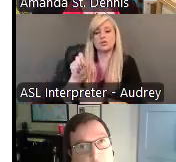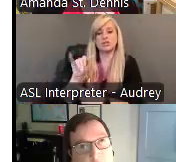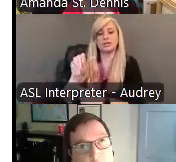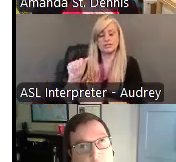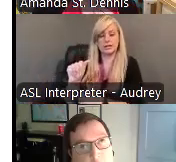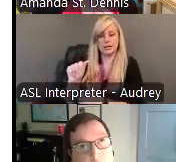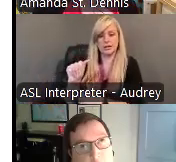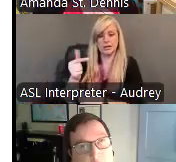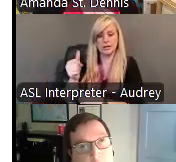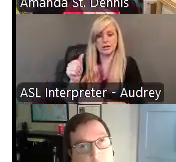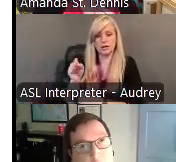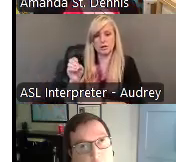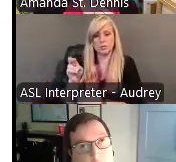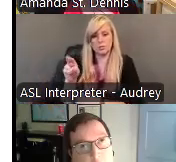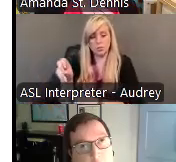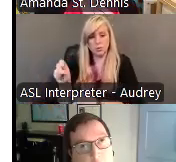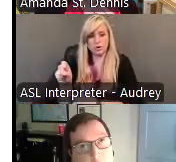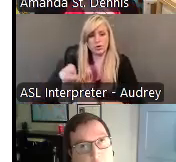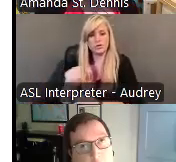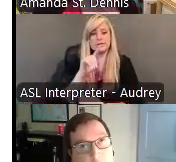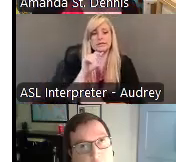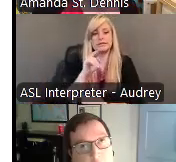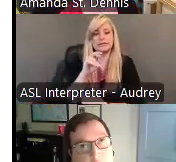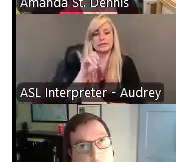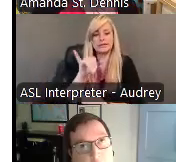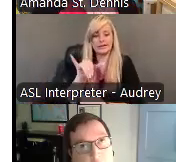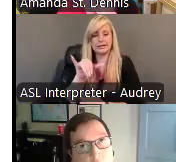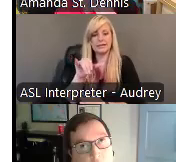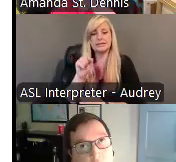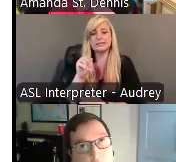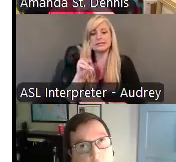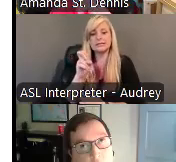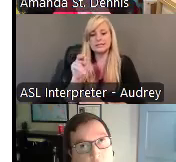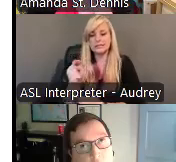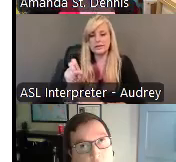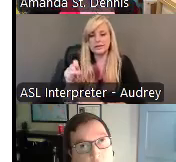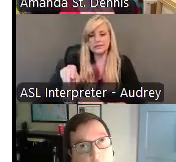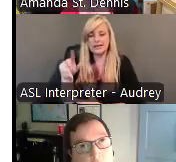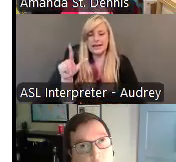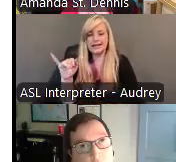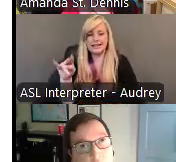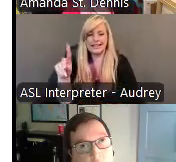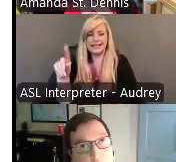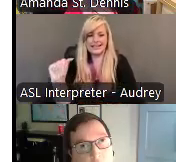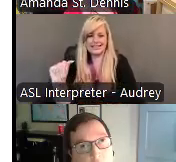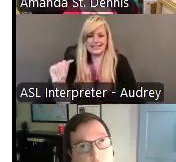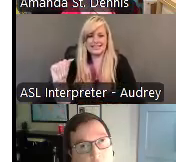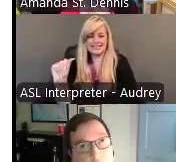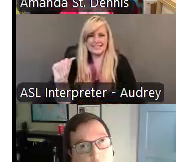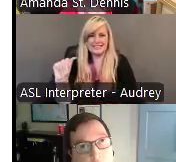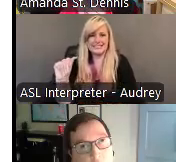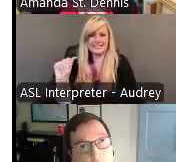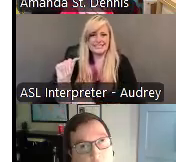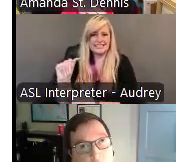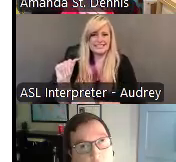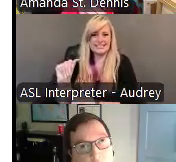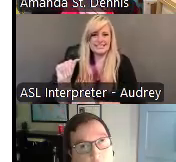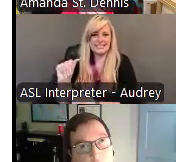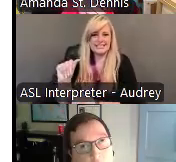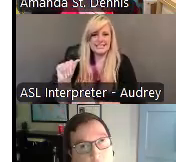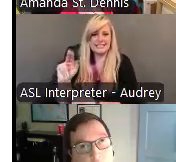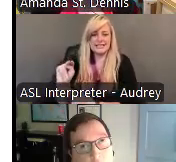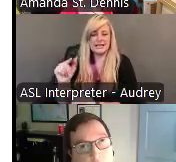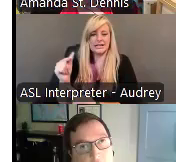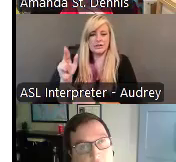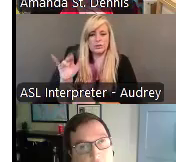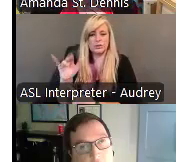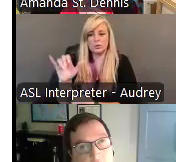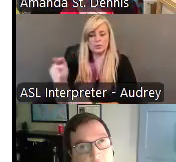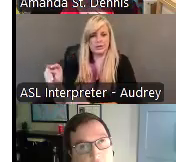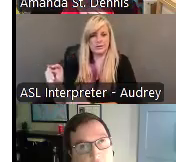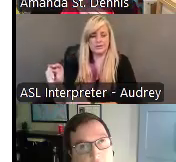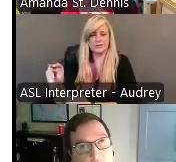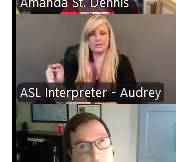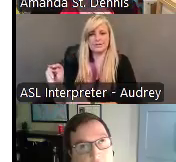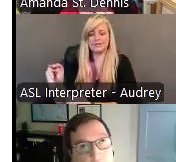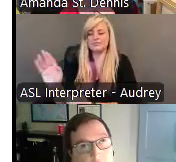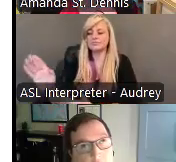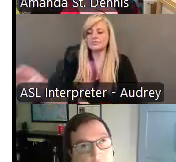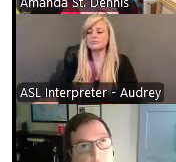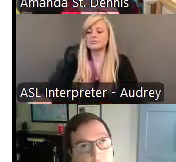Danny Steeves and Linda Nguyen, whose name I always butcher. I will push to them to